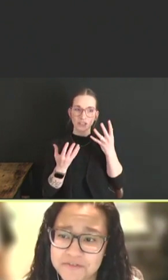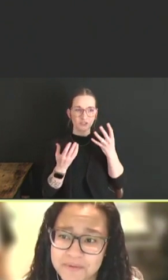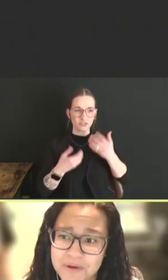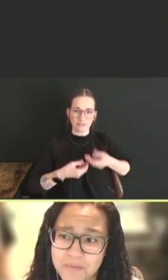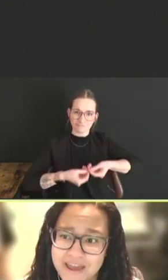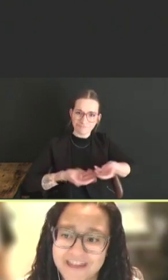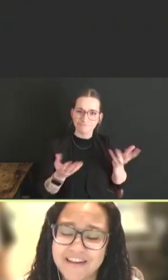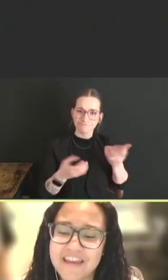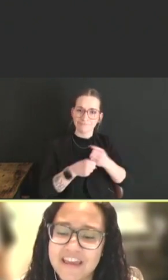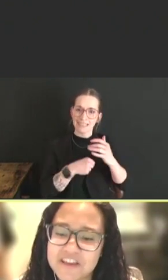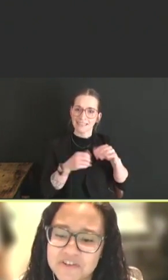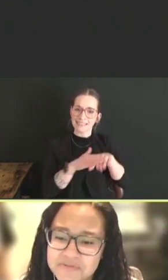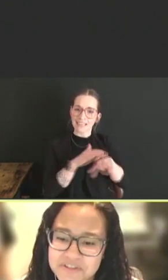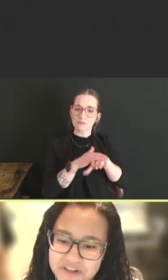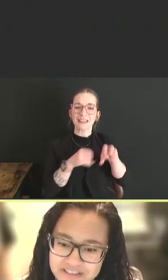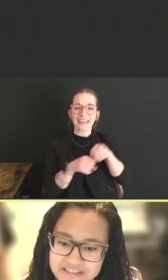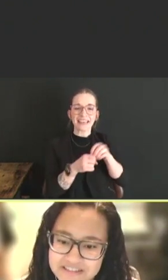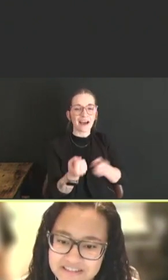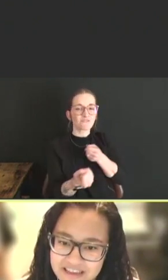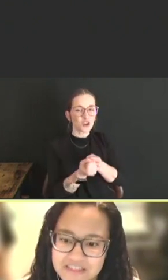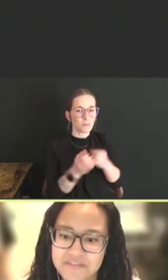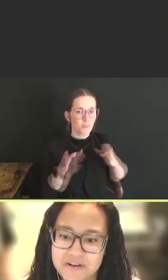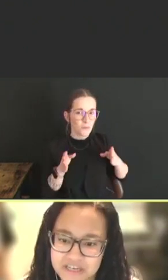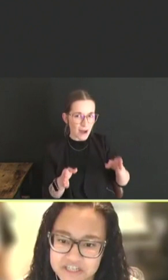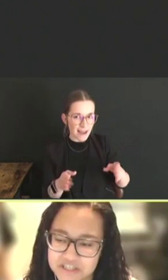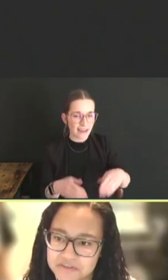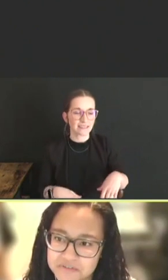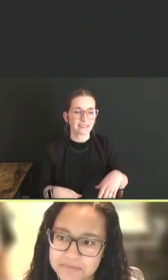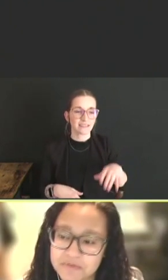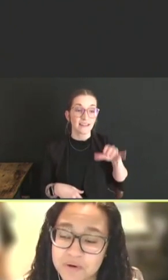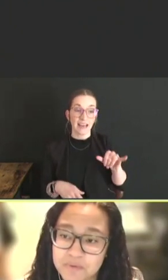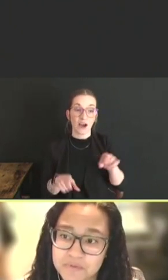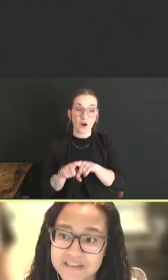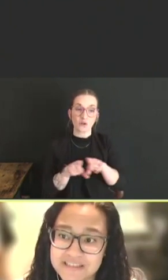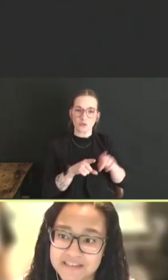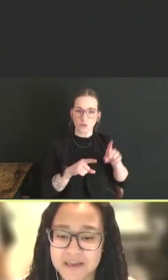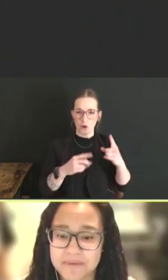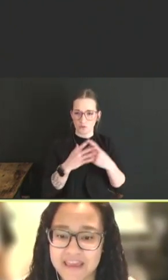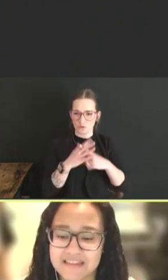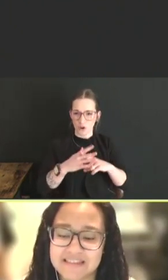an affirming way. It also started to lay the foundation for some of our more recent campaigns,